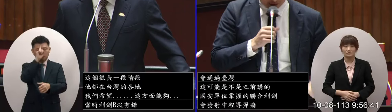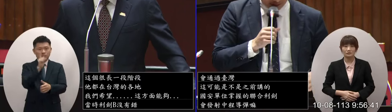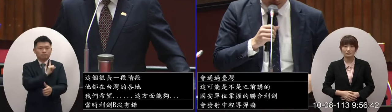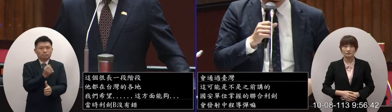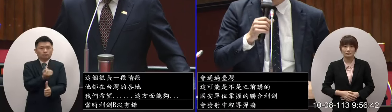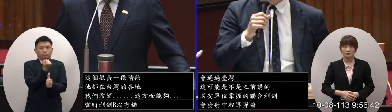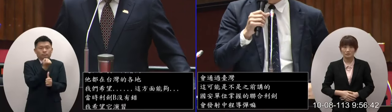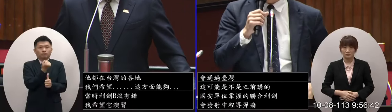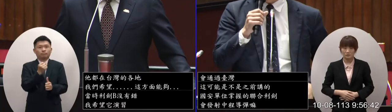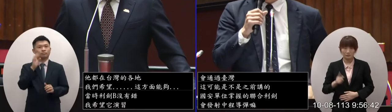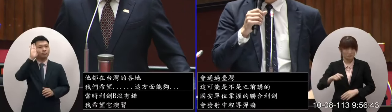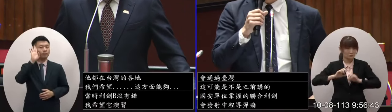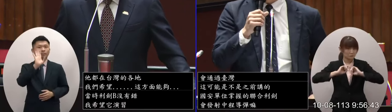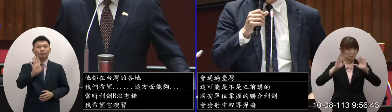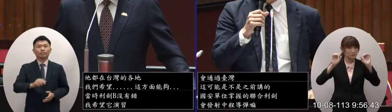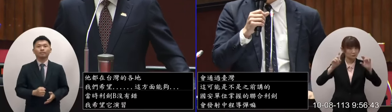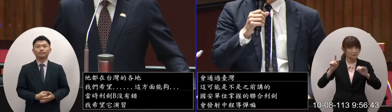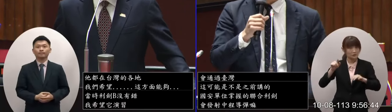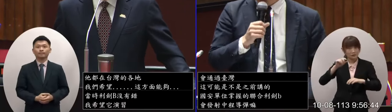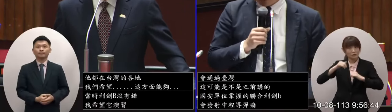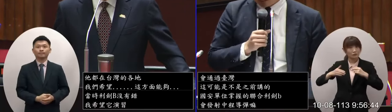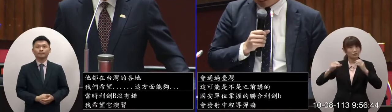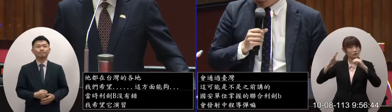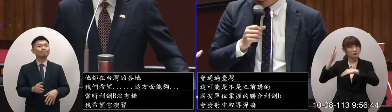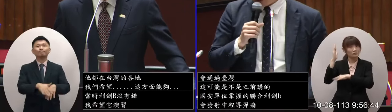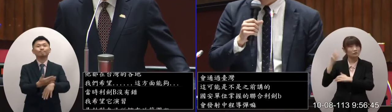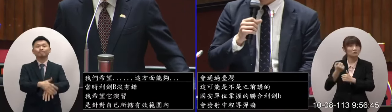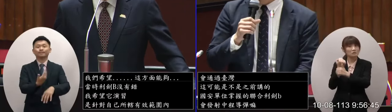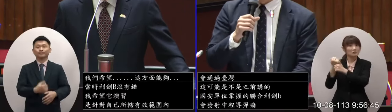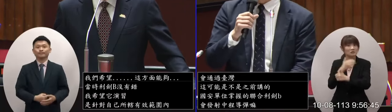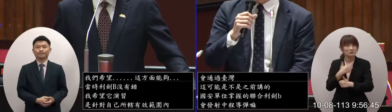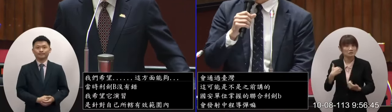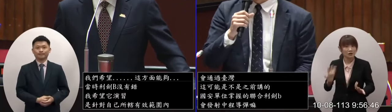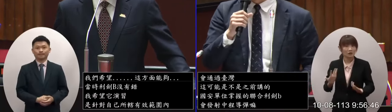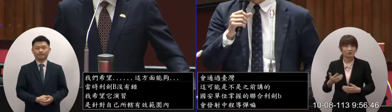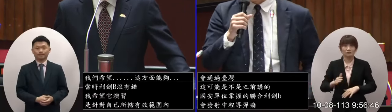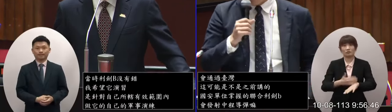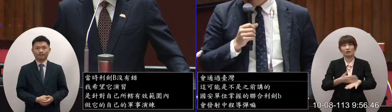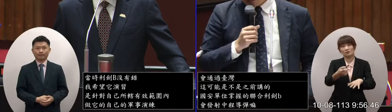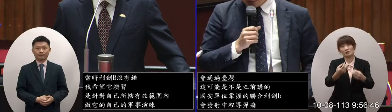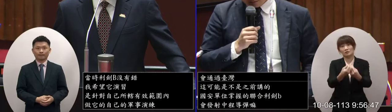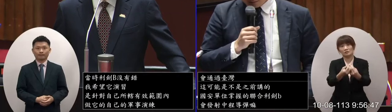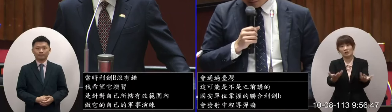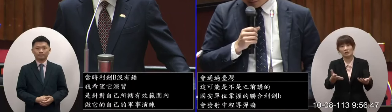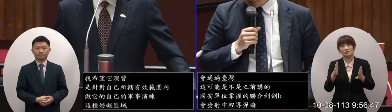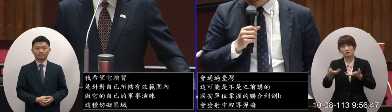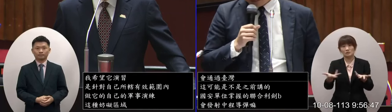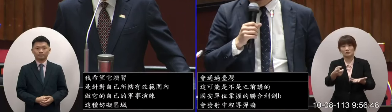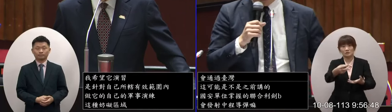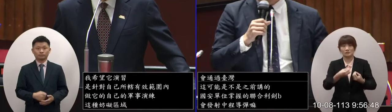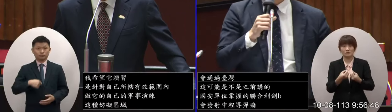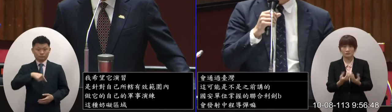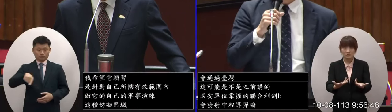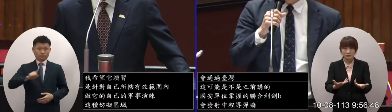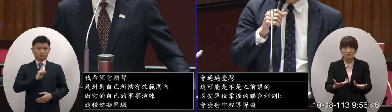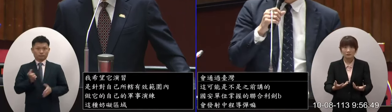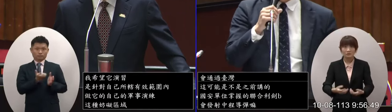If you call on it here to control it, it will control it. No , so what are your response measures ? Let us make our own preparations